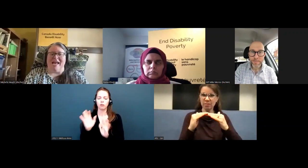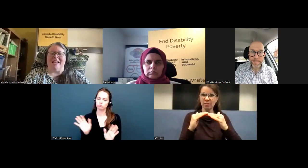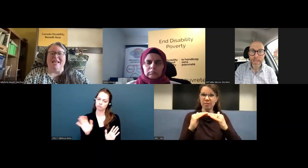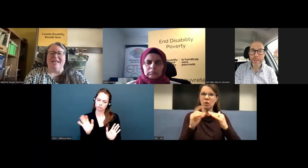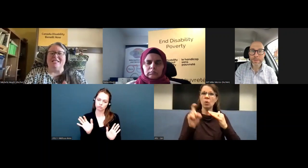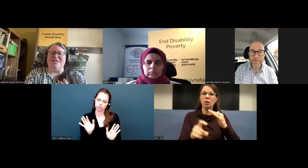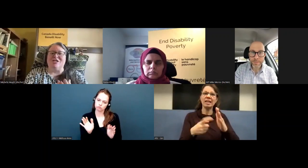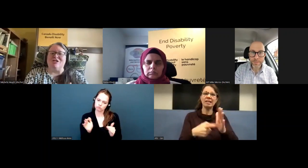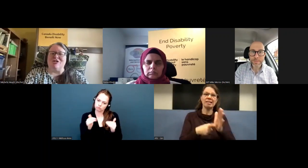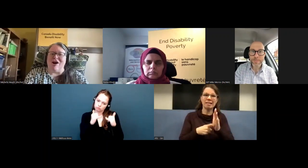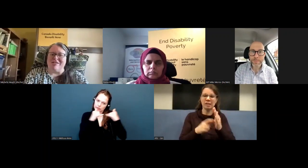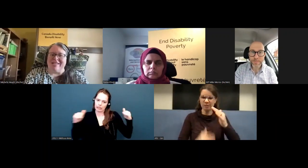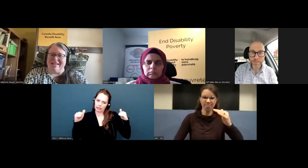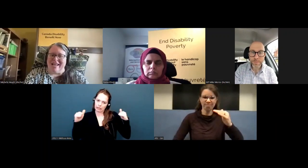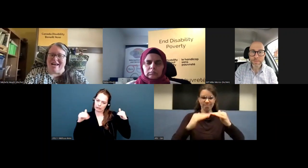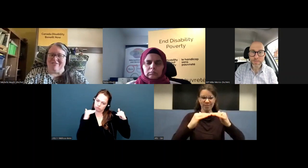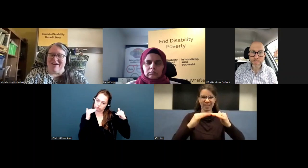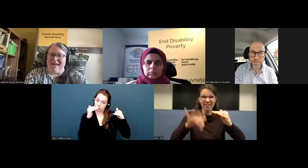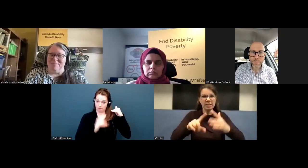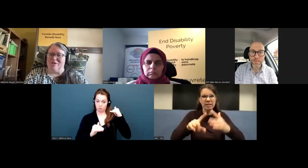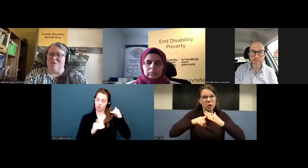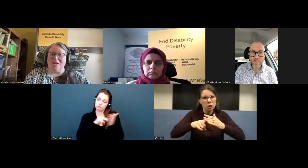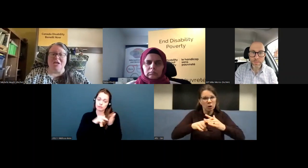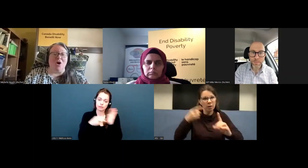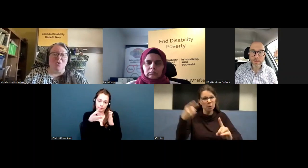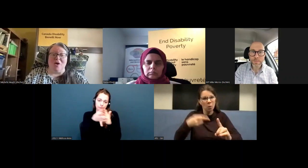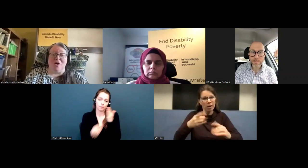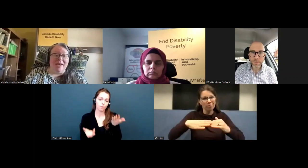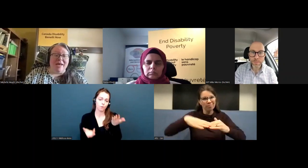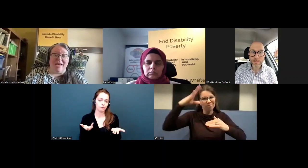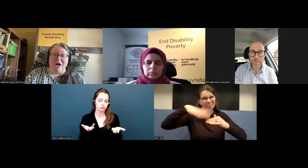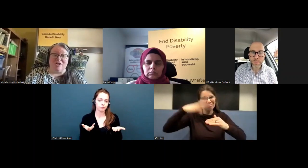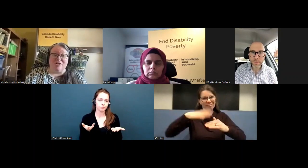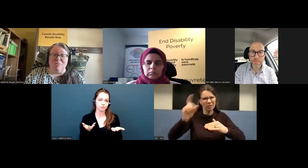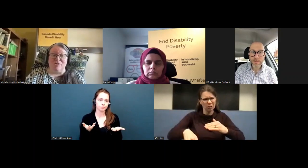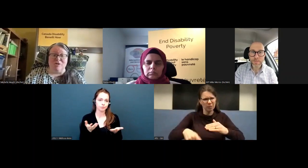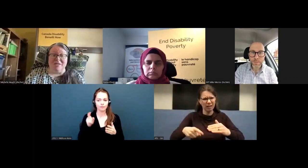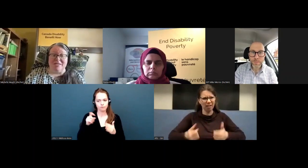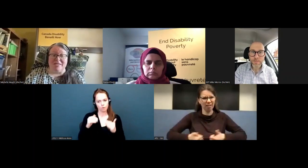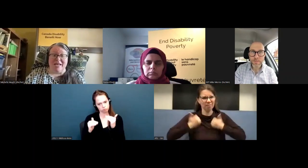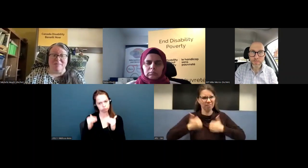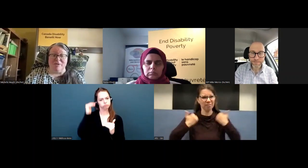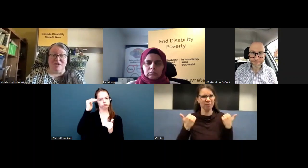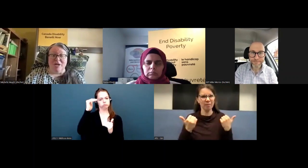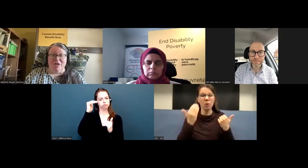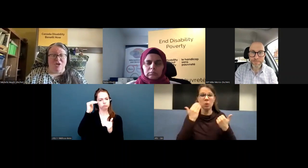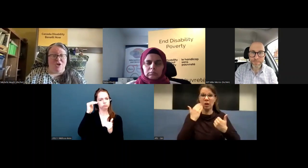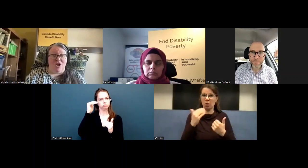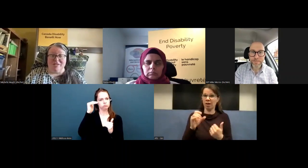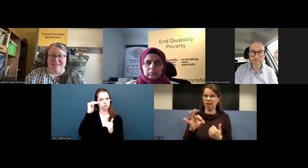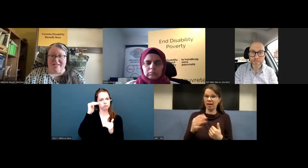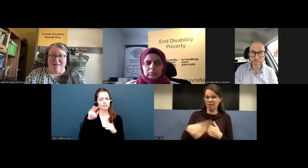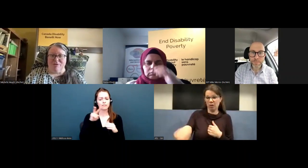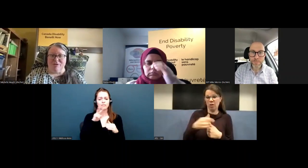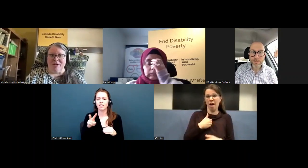THAT'S THE STARTING LINE, RIGHT, BECAUSE WE KNOW IT COSTS MORE TO BE DISABLED THAN NOT DISABLED.